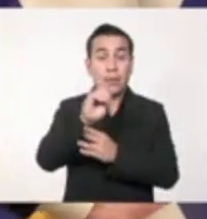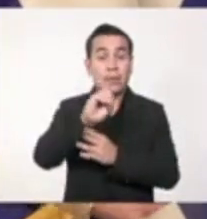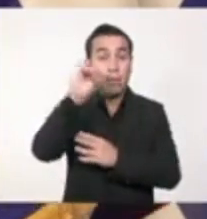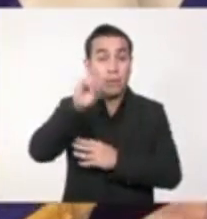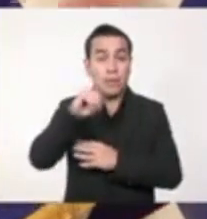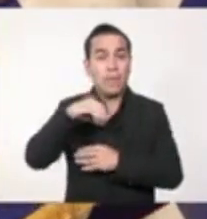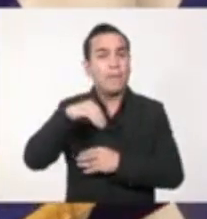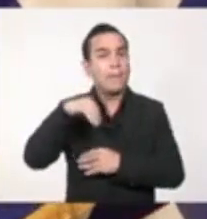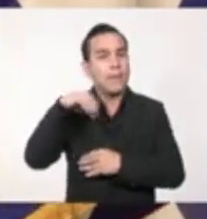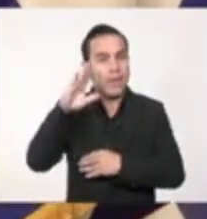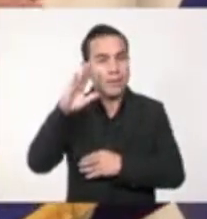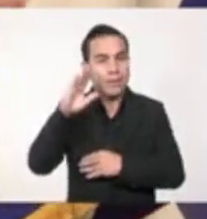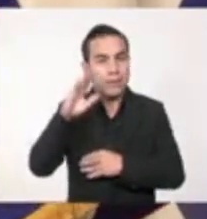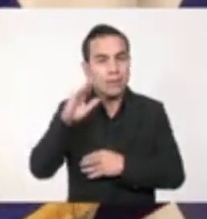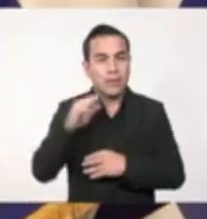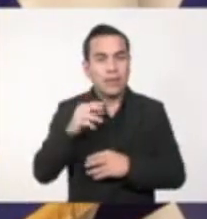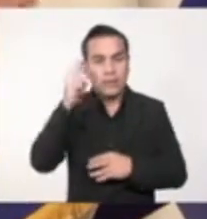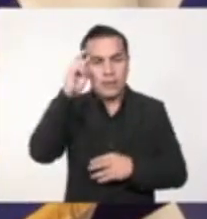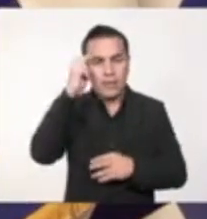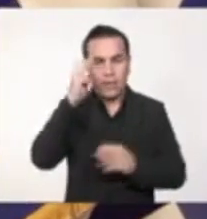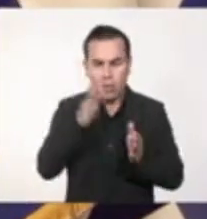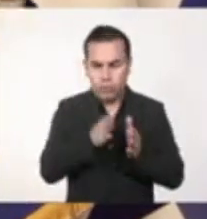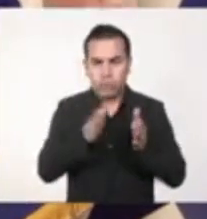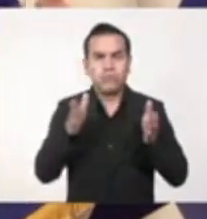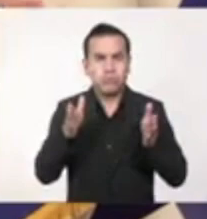close or it was a bulky advantage, enough,